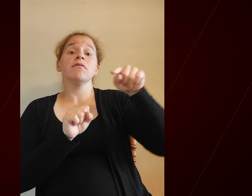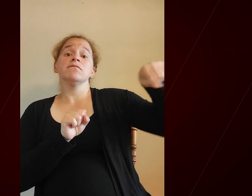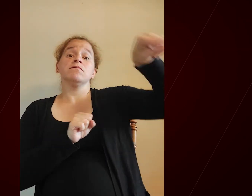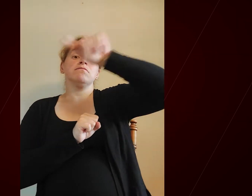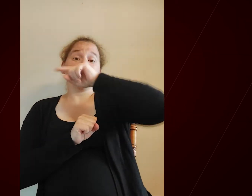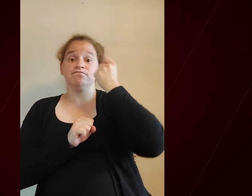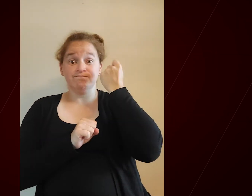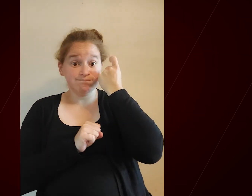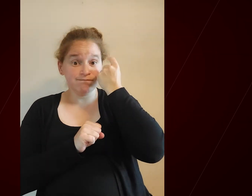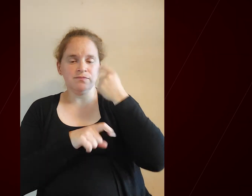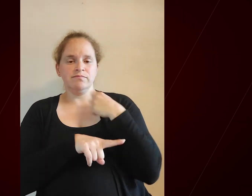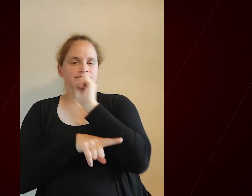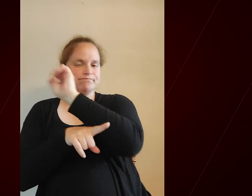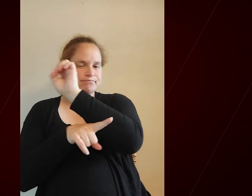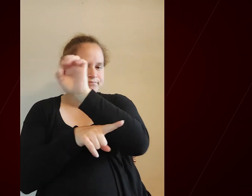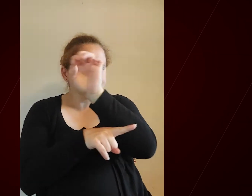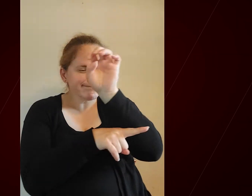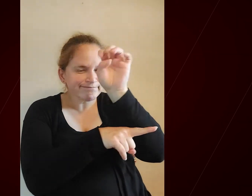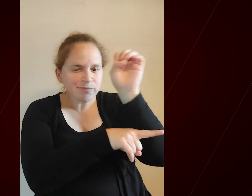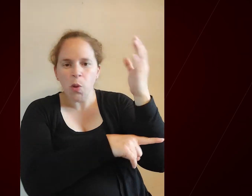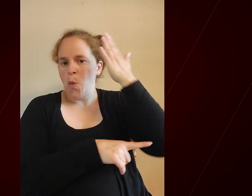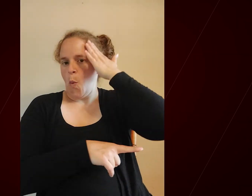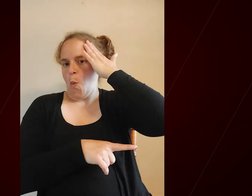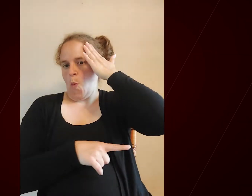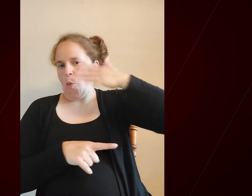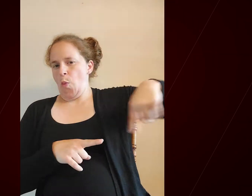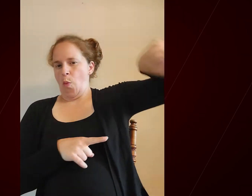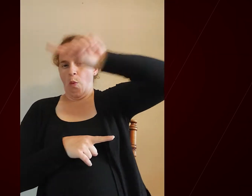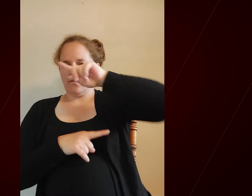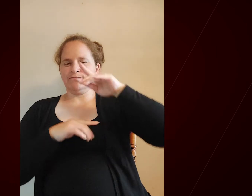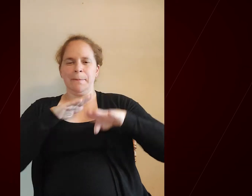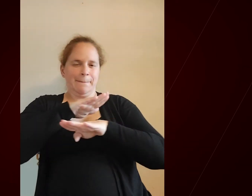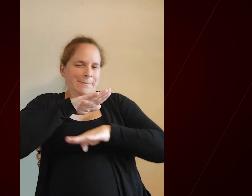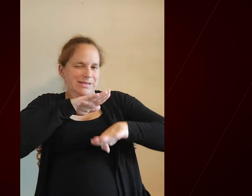They all have been trained in how to deal